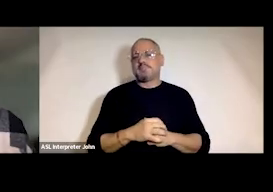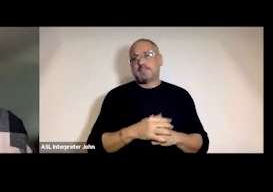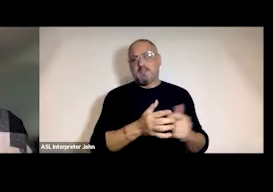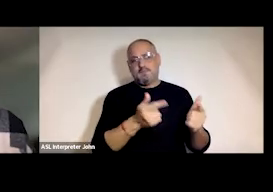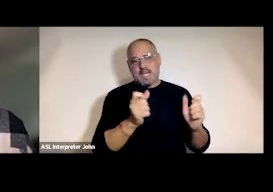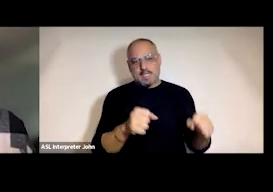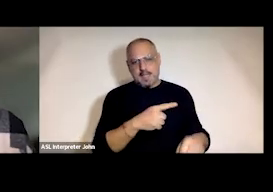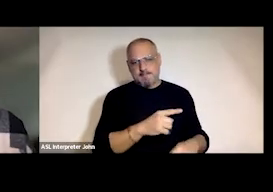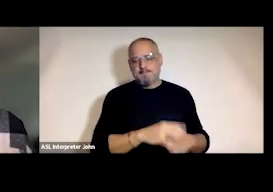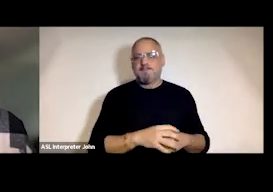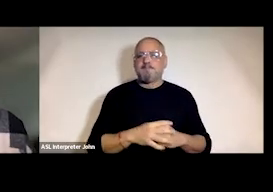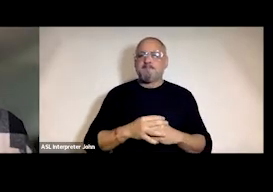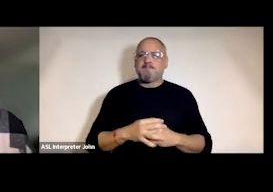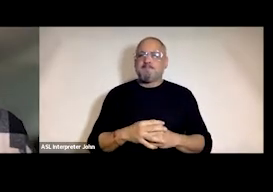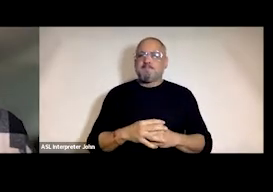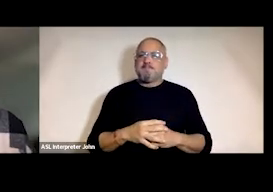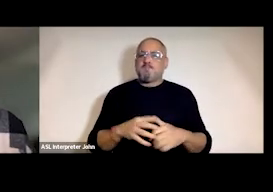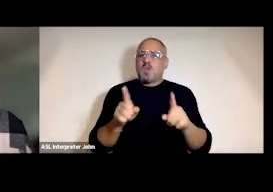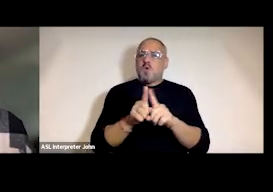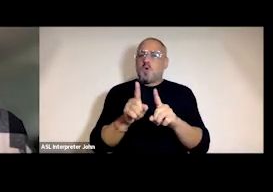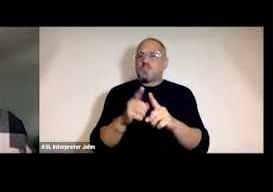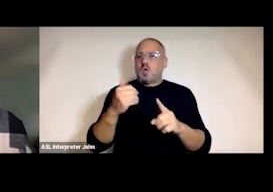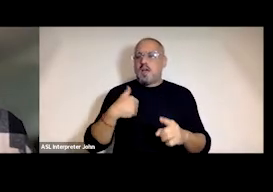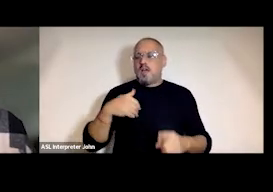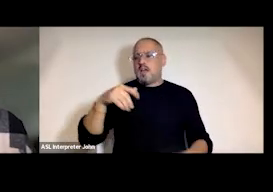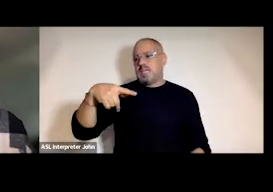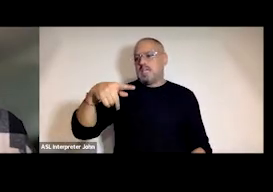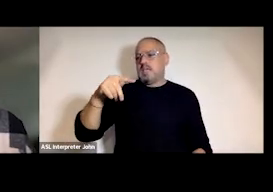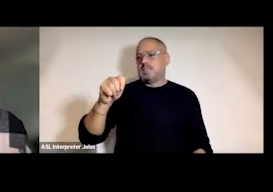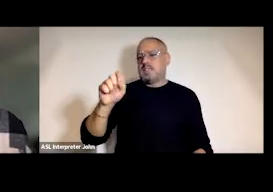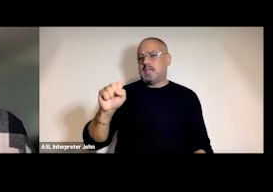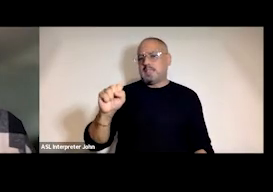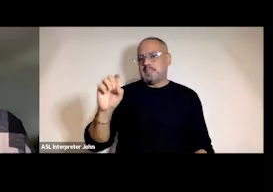For Mike, he also had PTSD. So again, we always encourage you